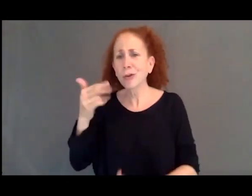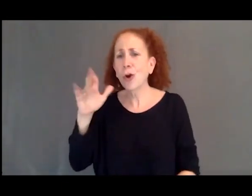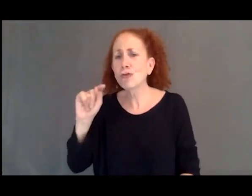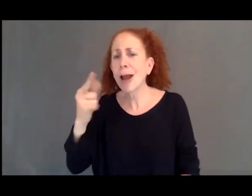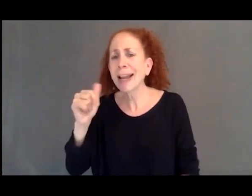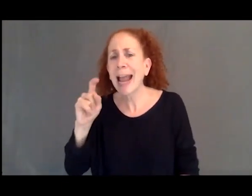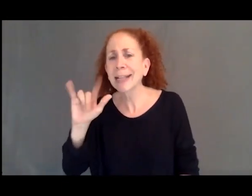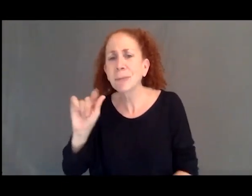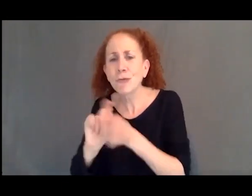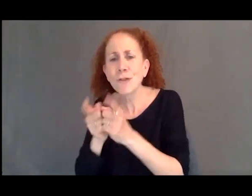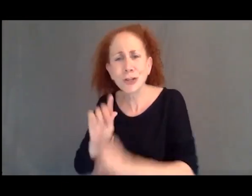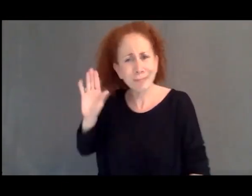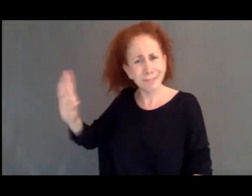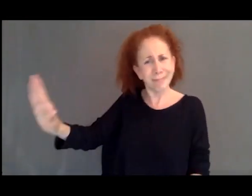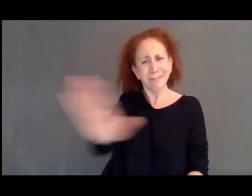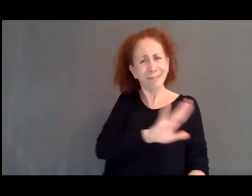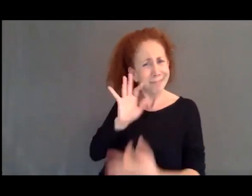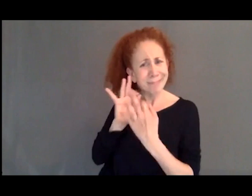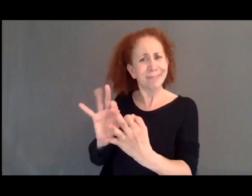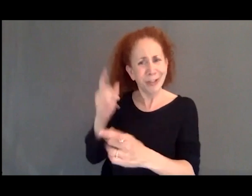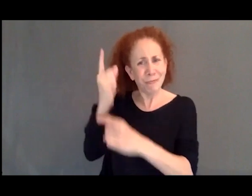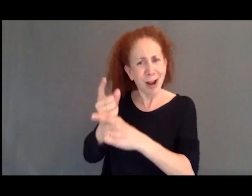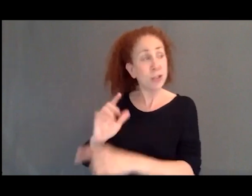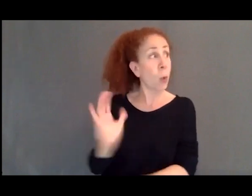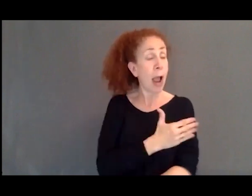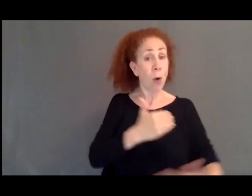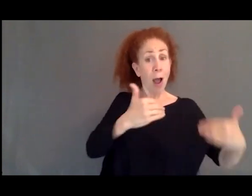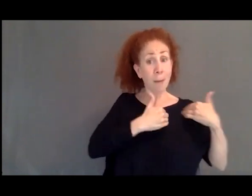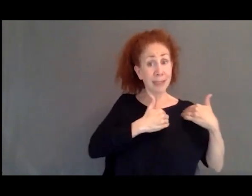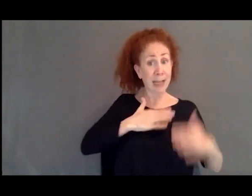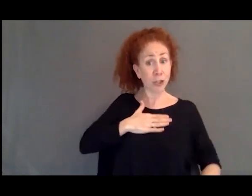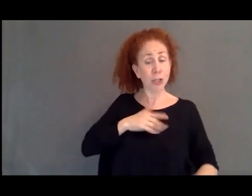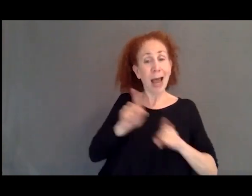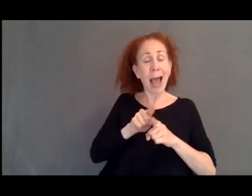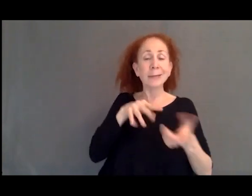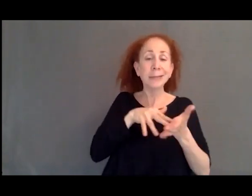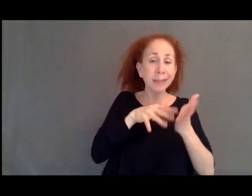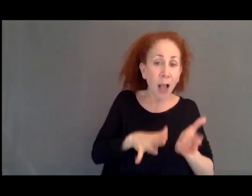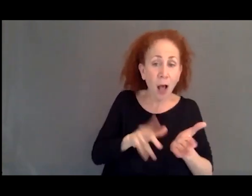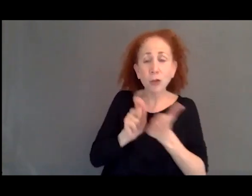which is exactly what they should be doing. And I feel like our obligation as scholars, writers,